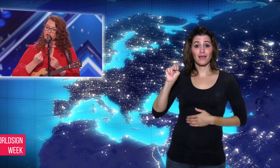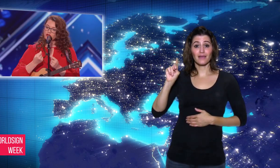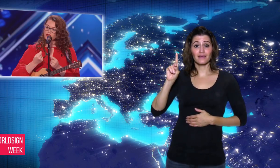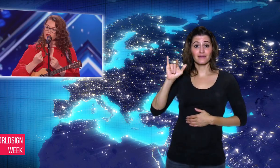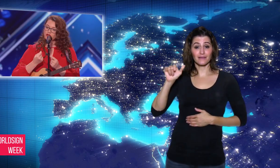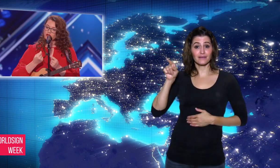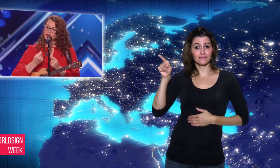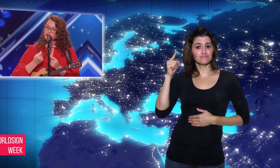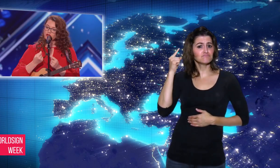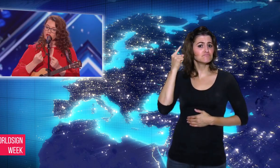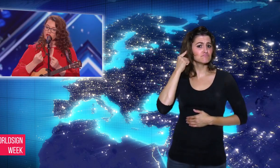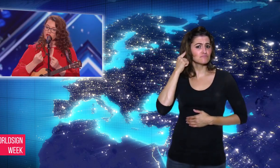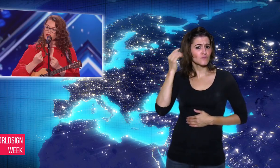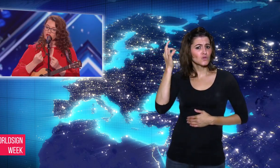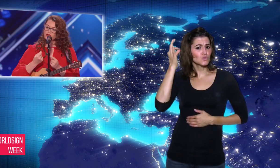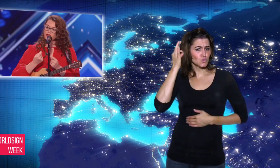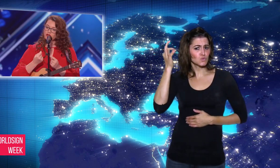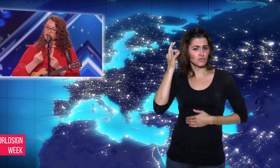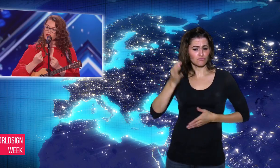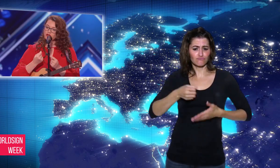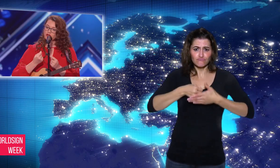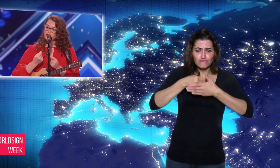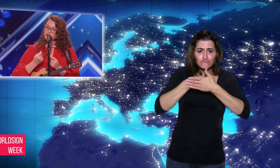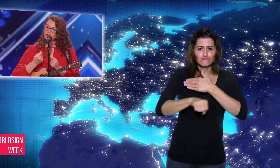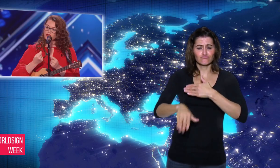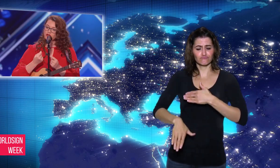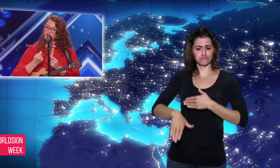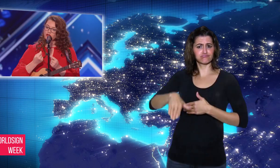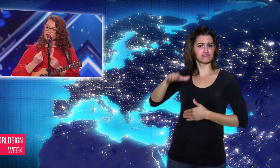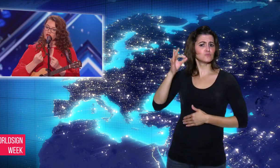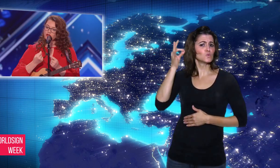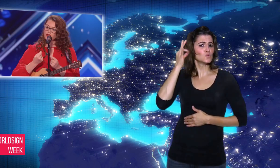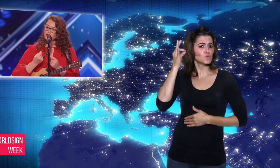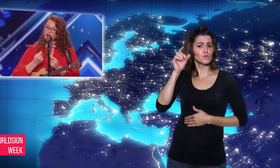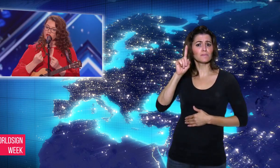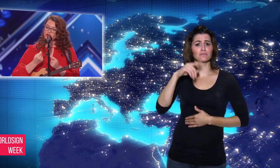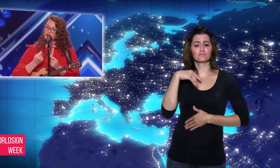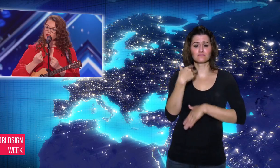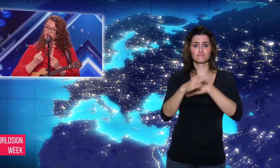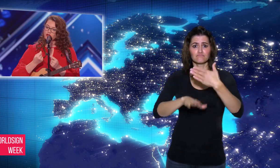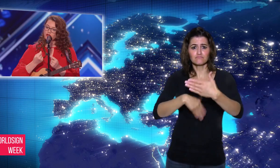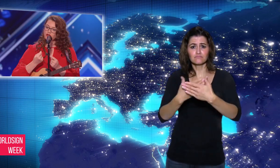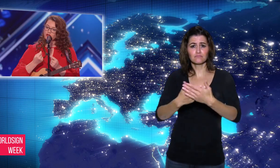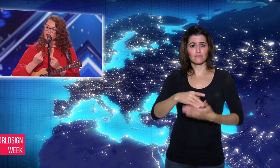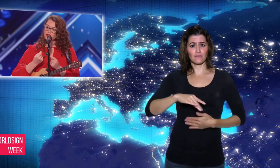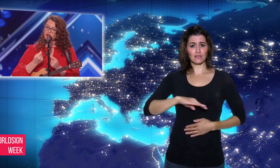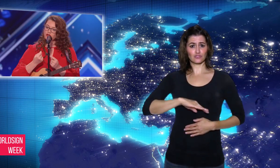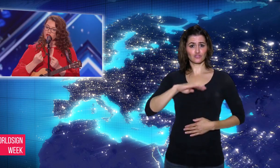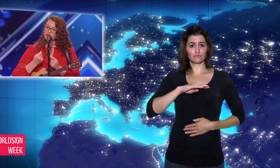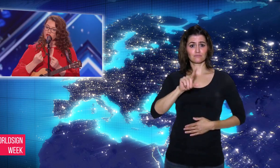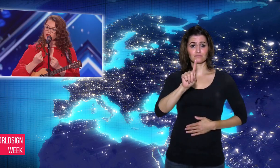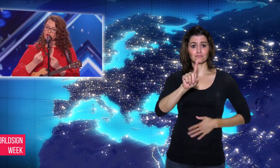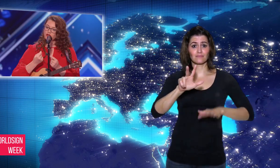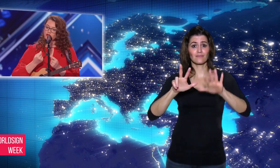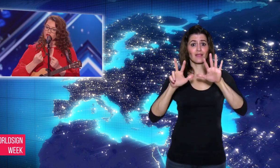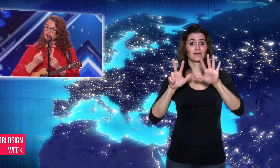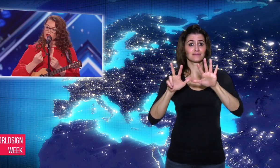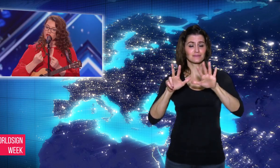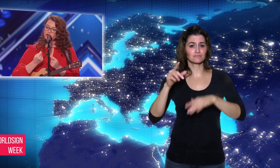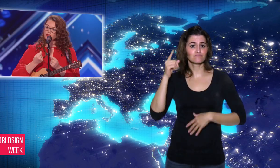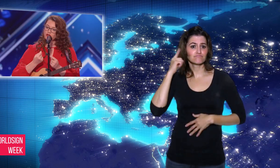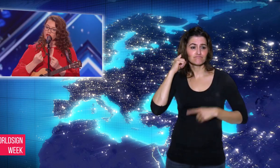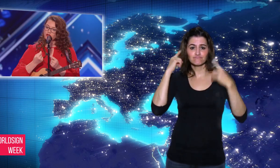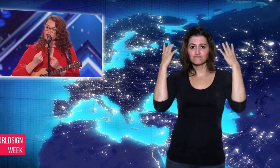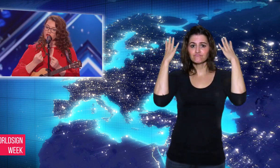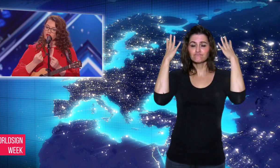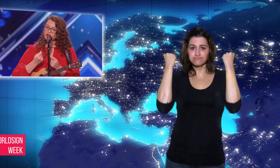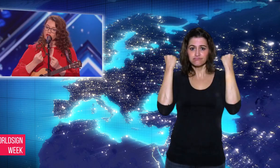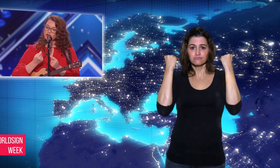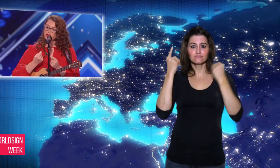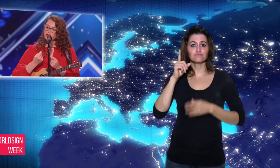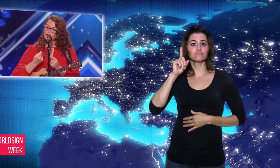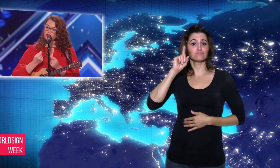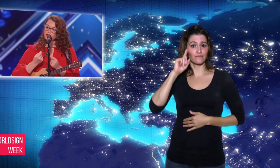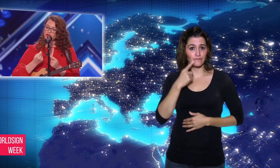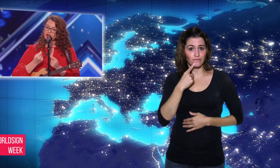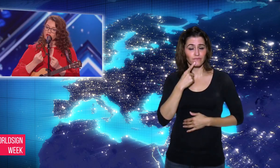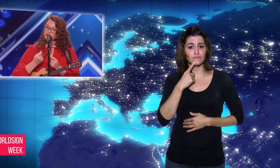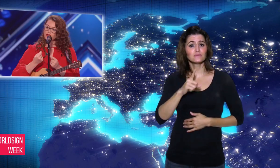years old and has been singing since she was 4 years old.